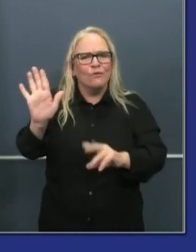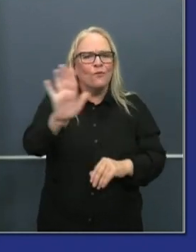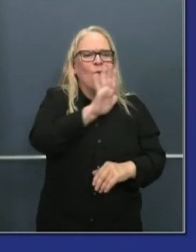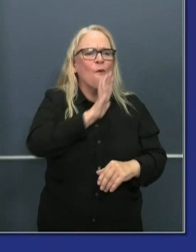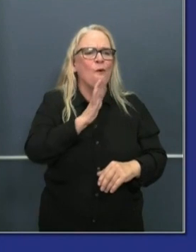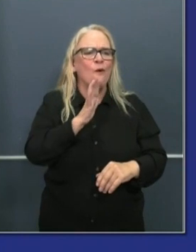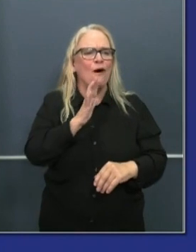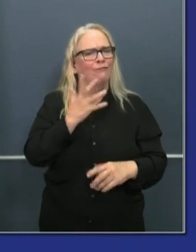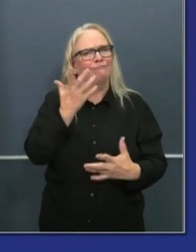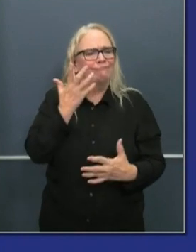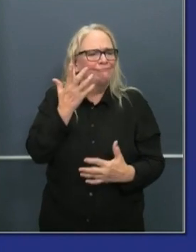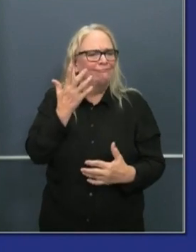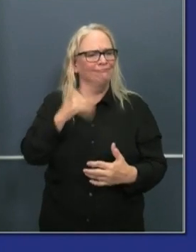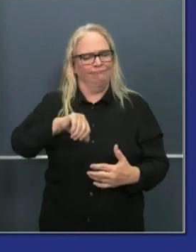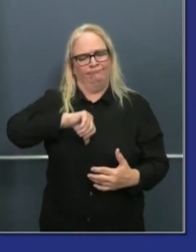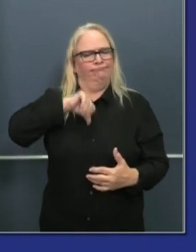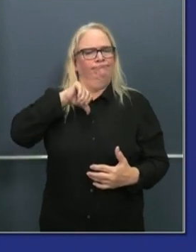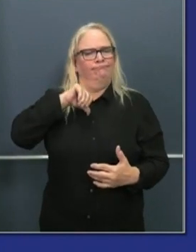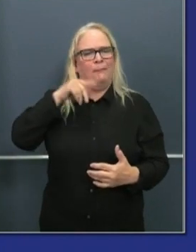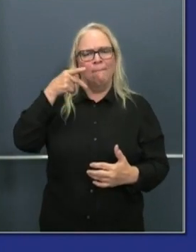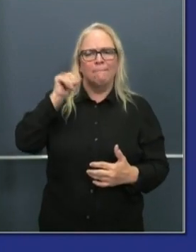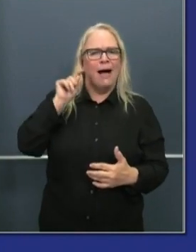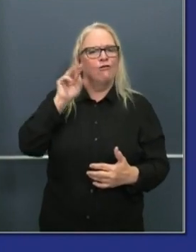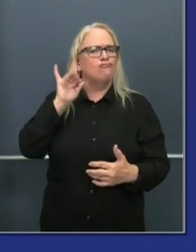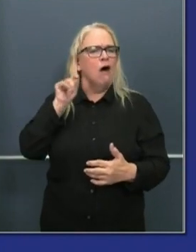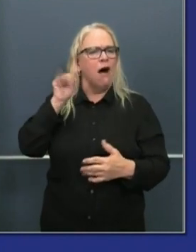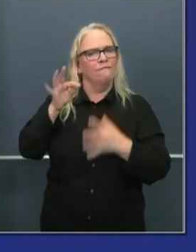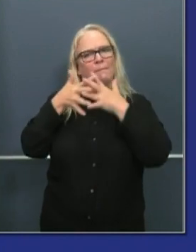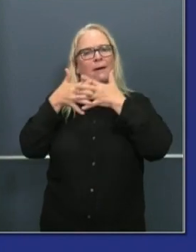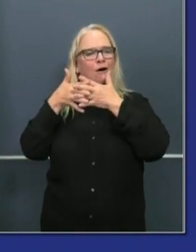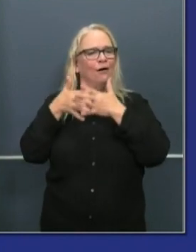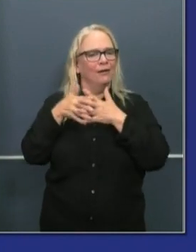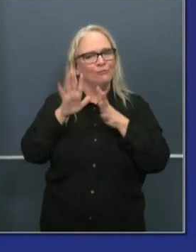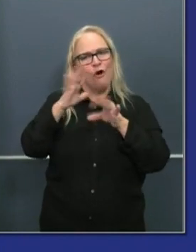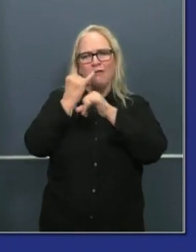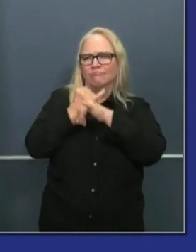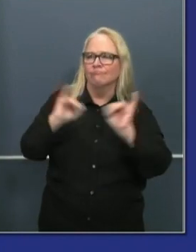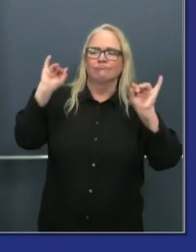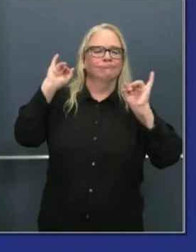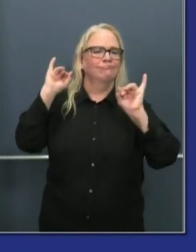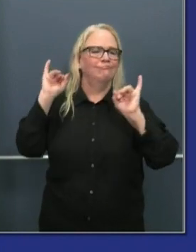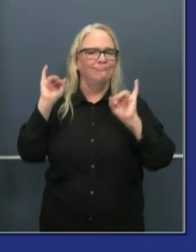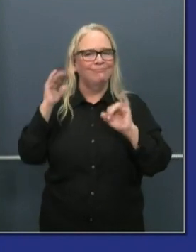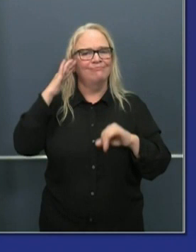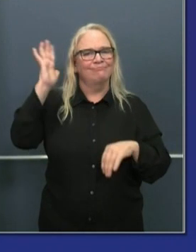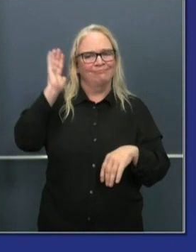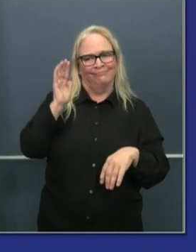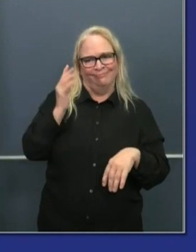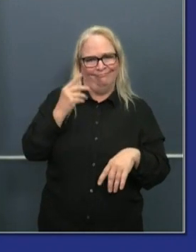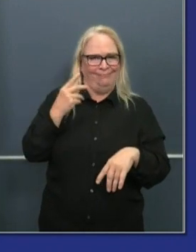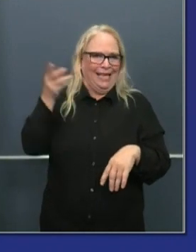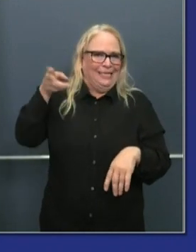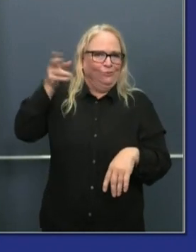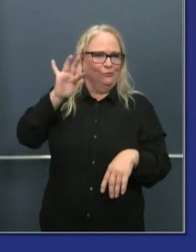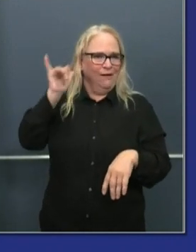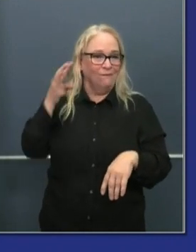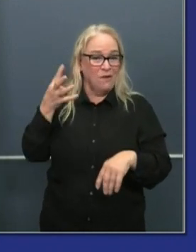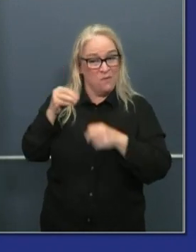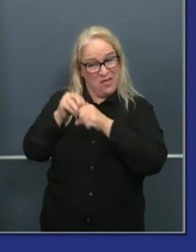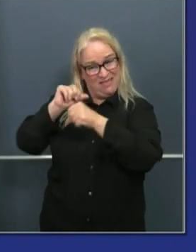CLEARLY THAT SPIRIT WE APPRECIATE AND DEEPLY RESPECT. I THINK PATRIOTISM, AT LEAST